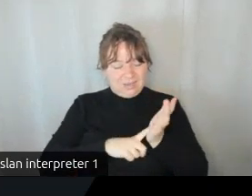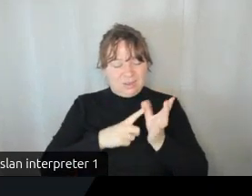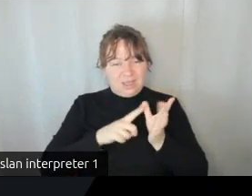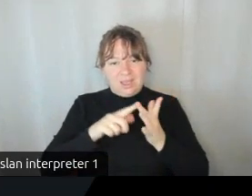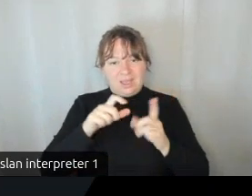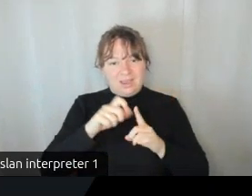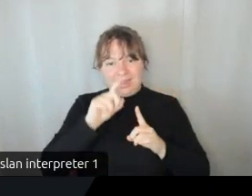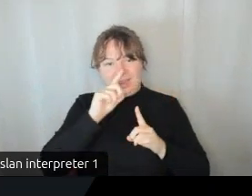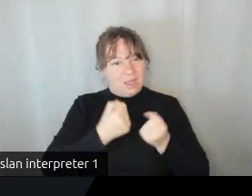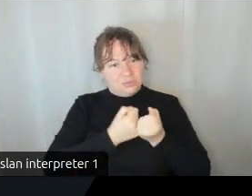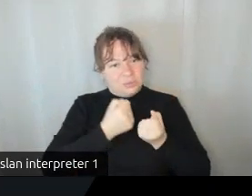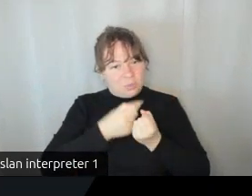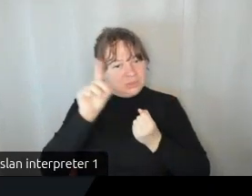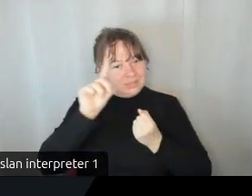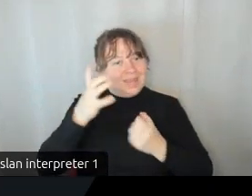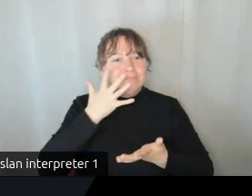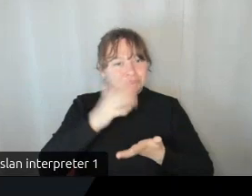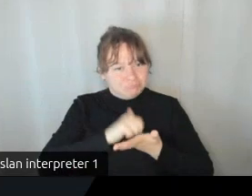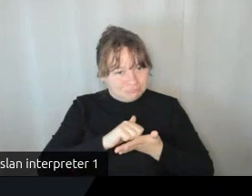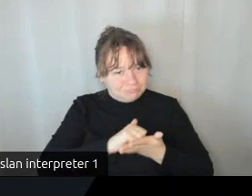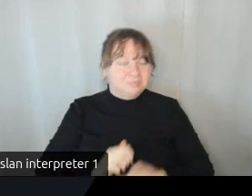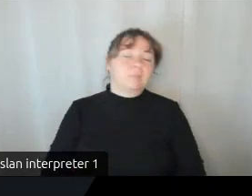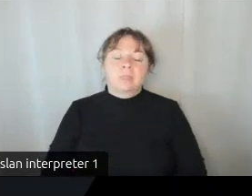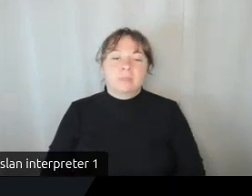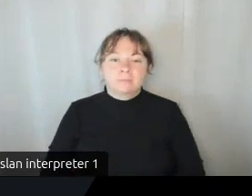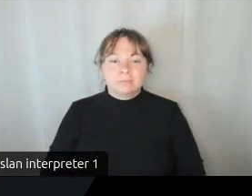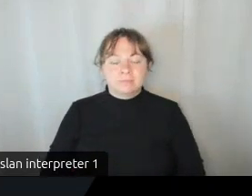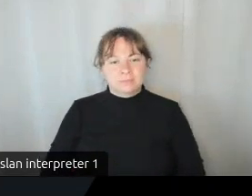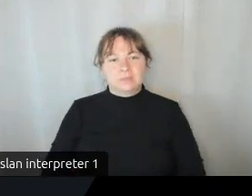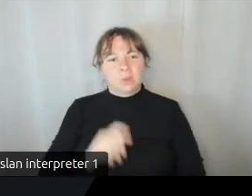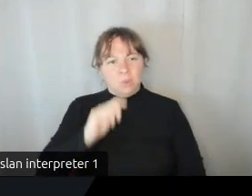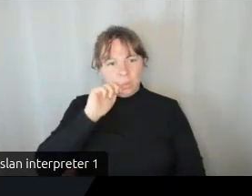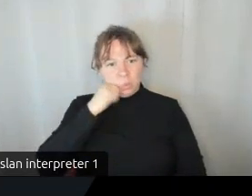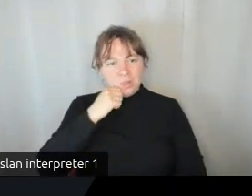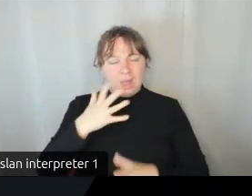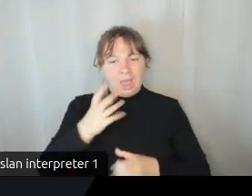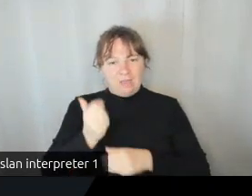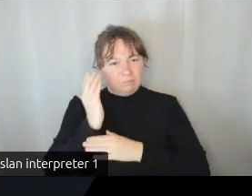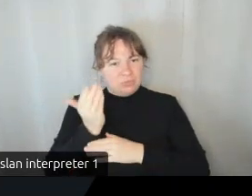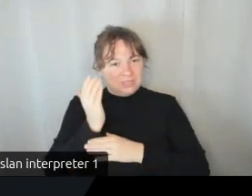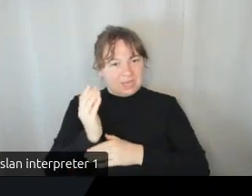1hour webinar today. The speakers will be talking for about 40 to 45 minutes. We'll be allowing some